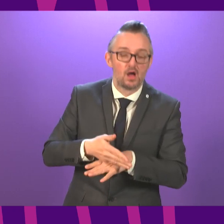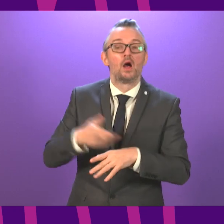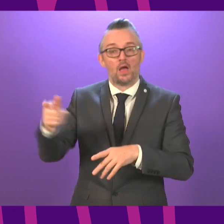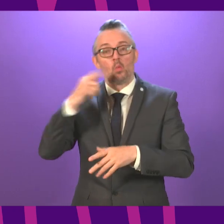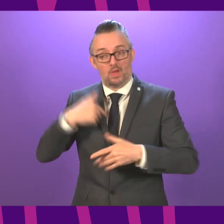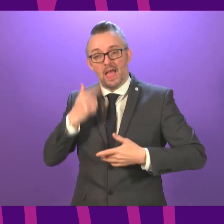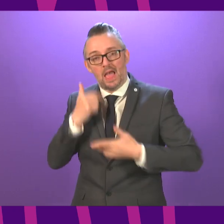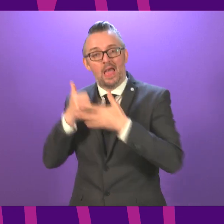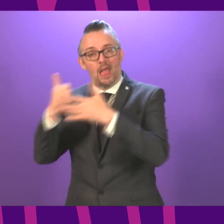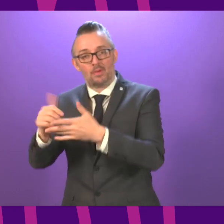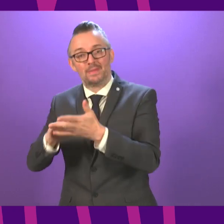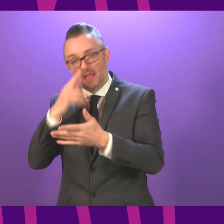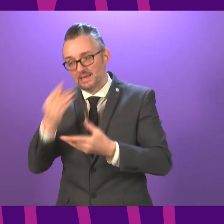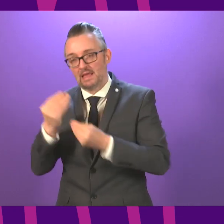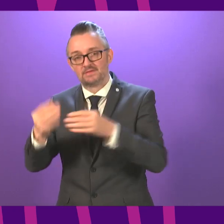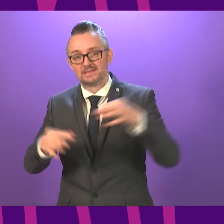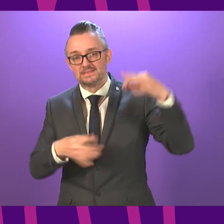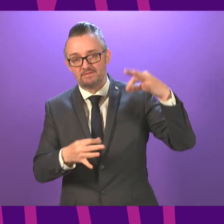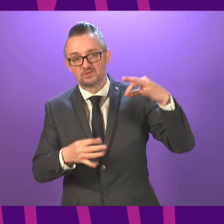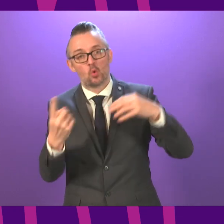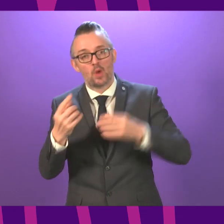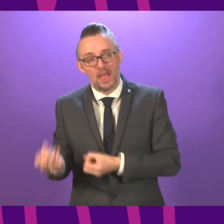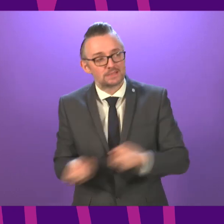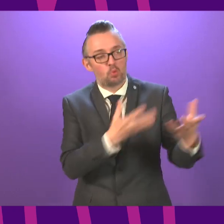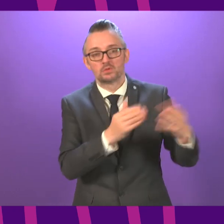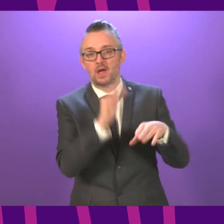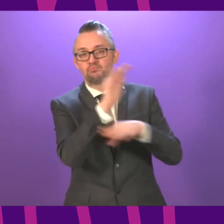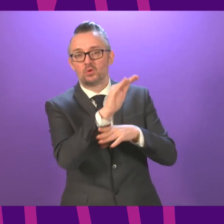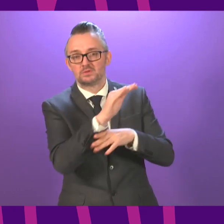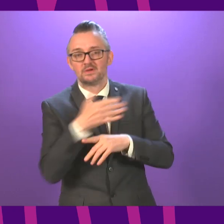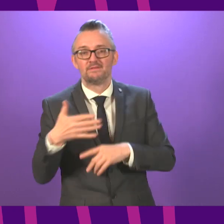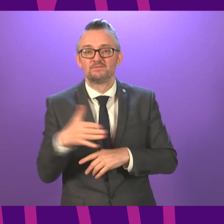We will continue all that work throughout the end process of the transition period and beyond,